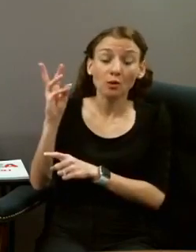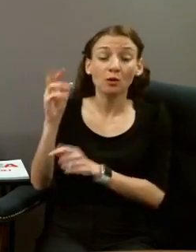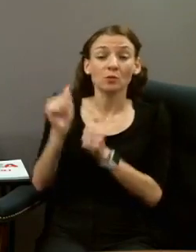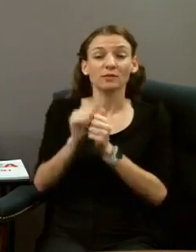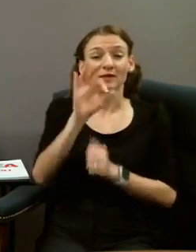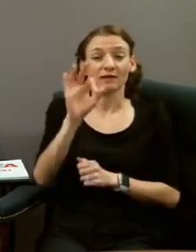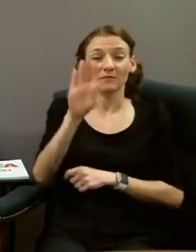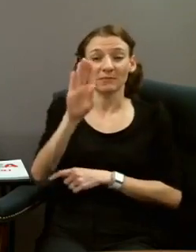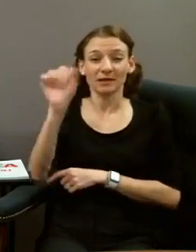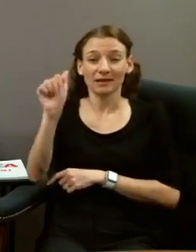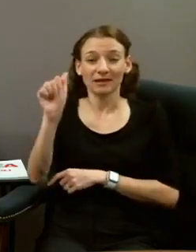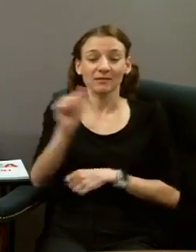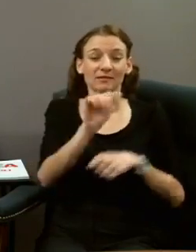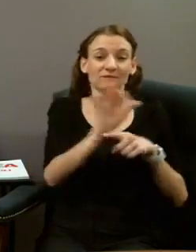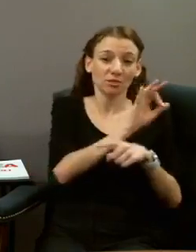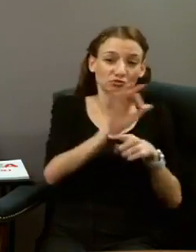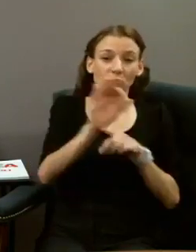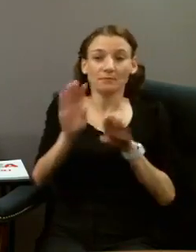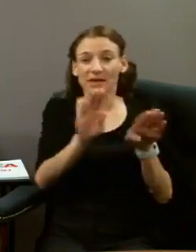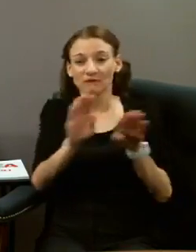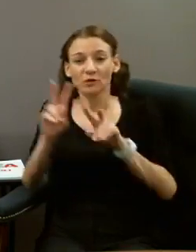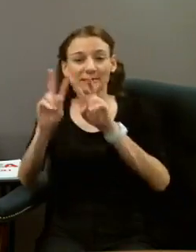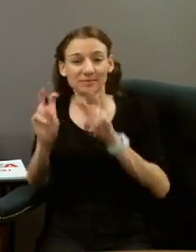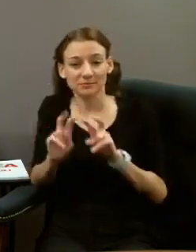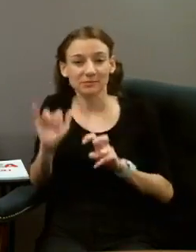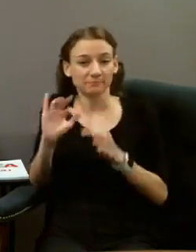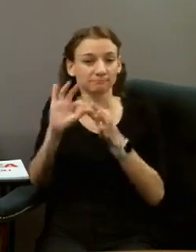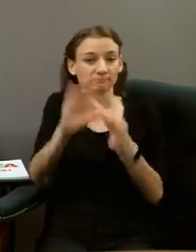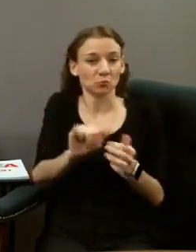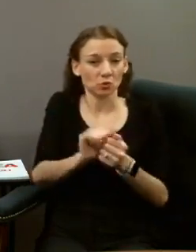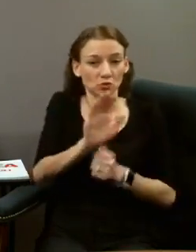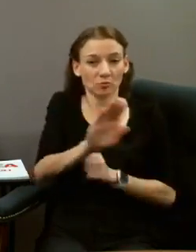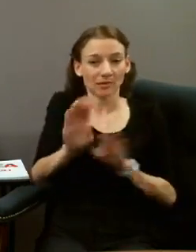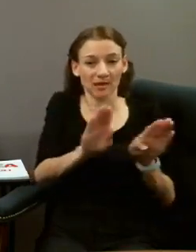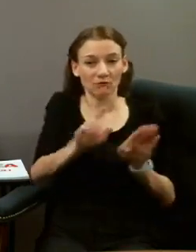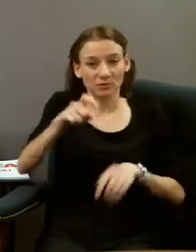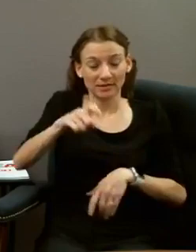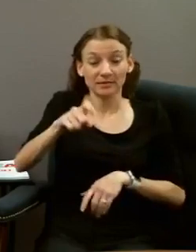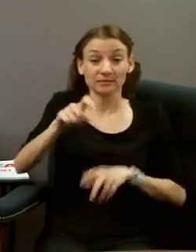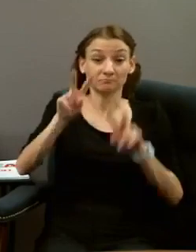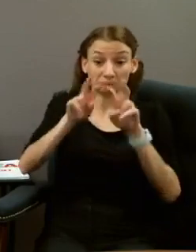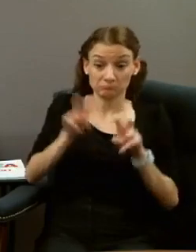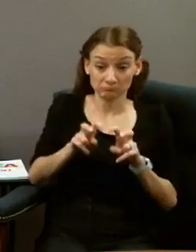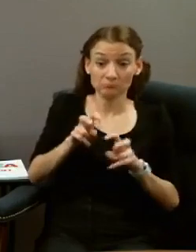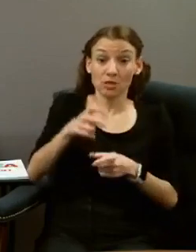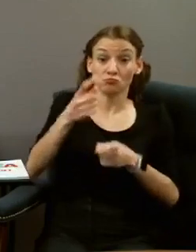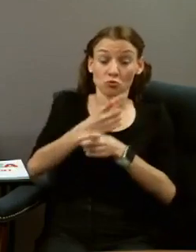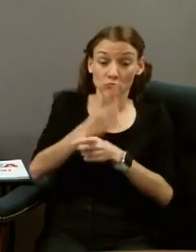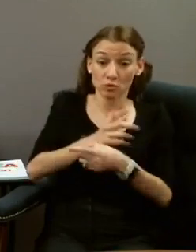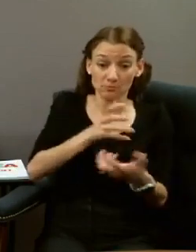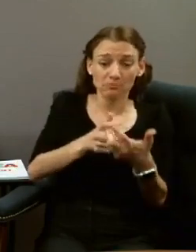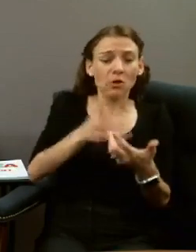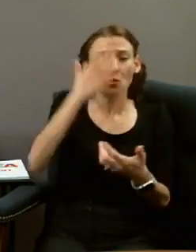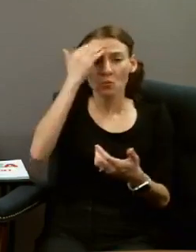That's a specific type of evaluation of a student with behavioral needs to identify why those behaviors happen